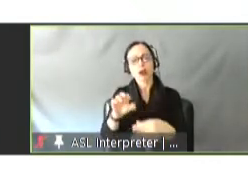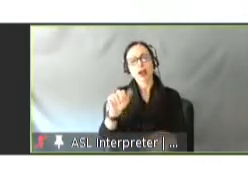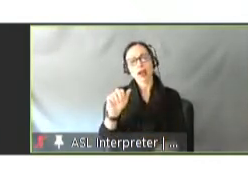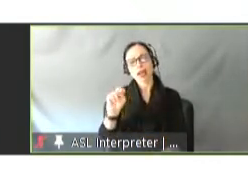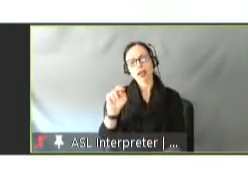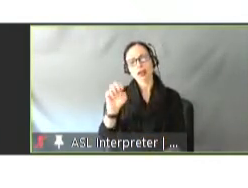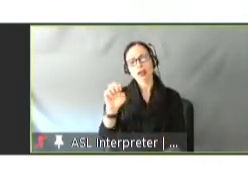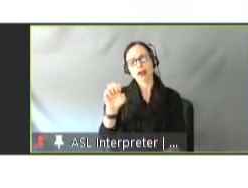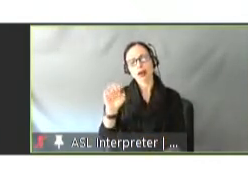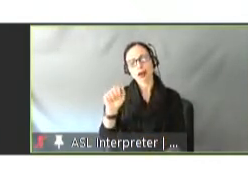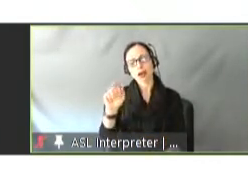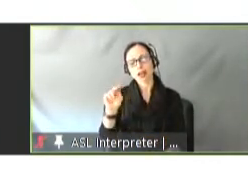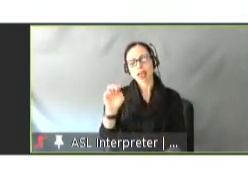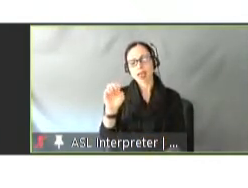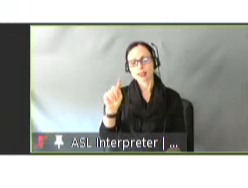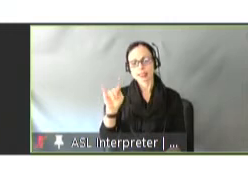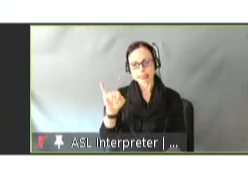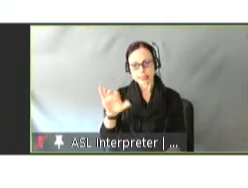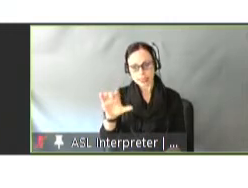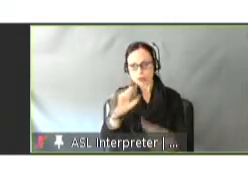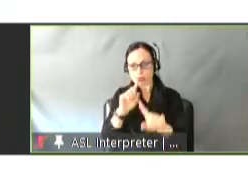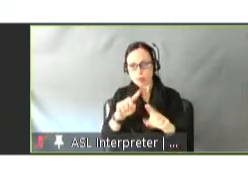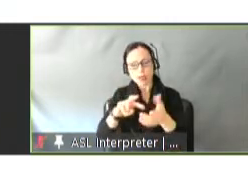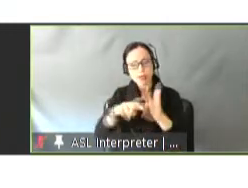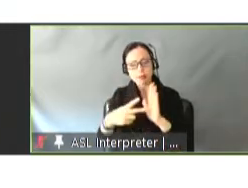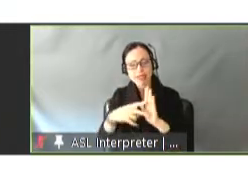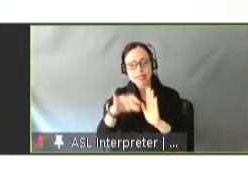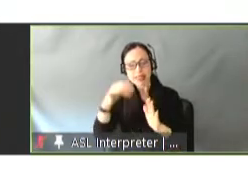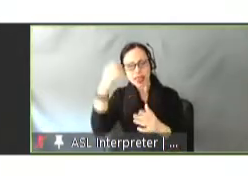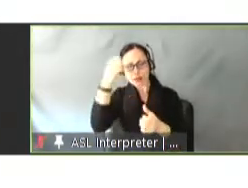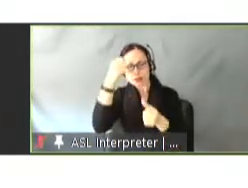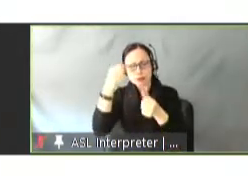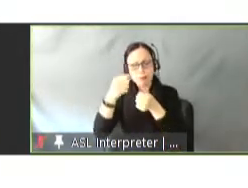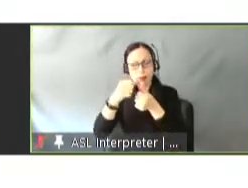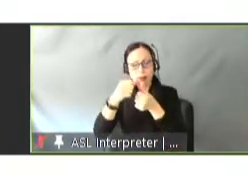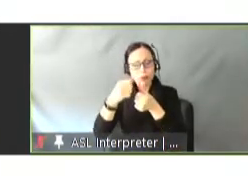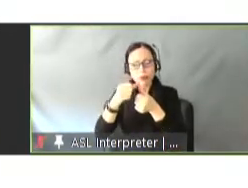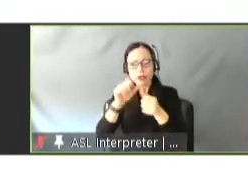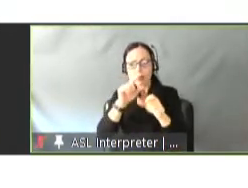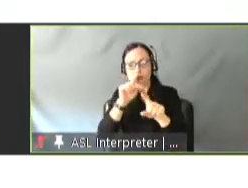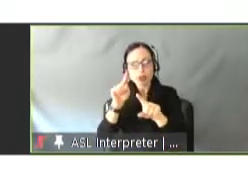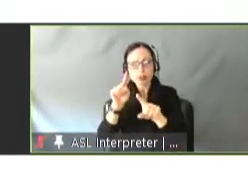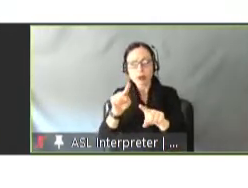how quickly do those memory responses come up following the animals being challenged,